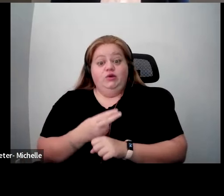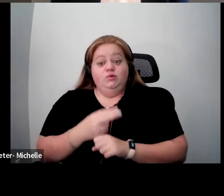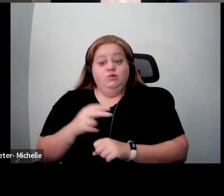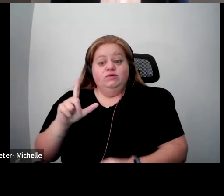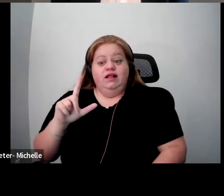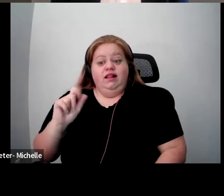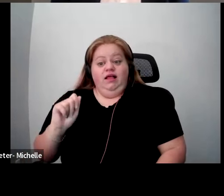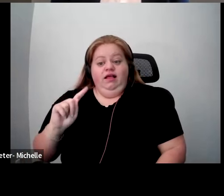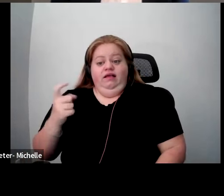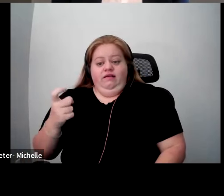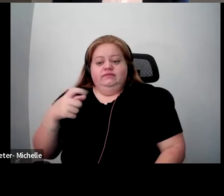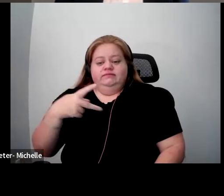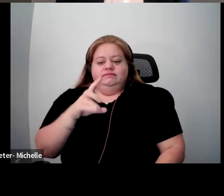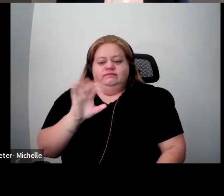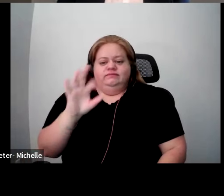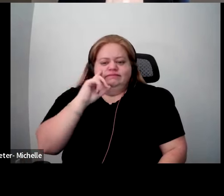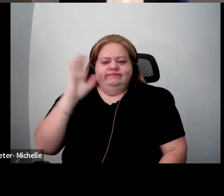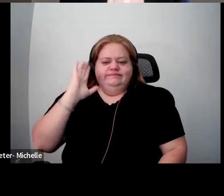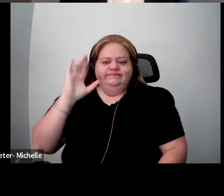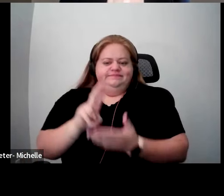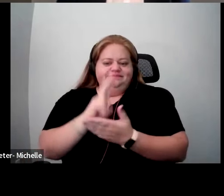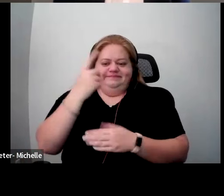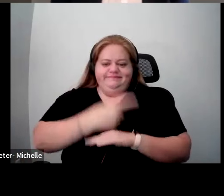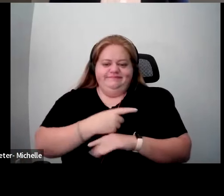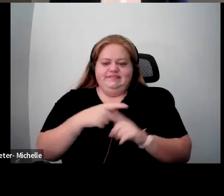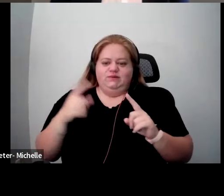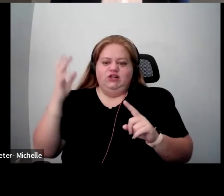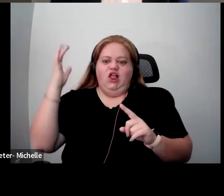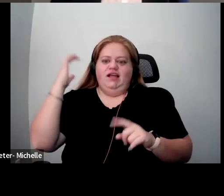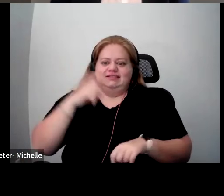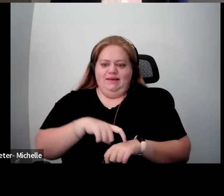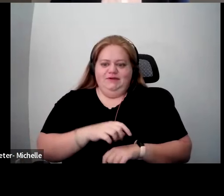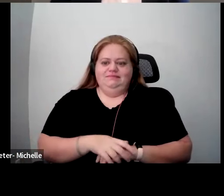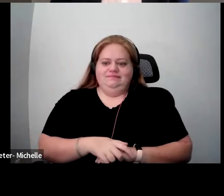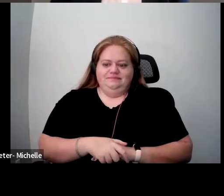like that in my university days. But that was a very long time ago.